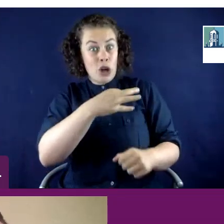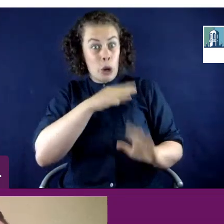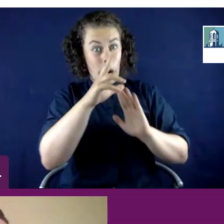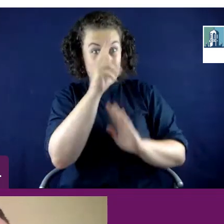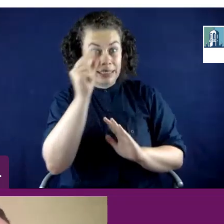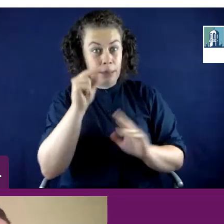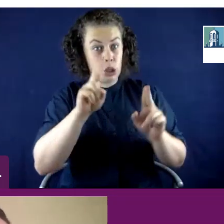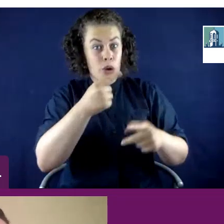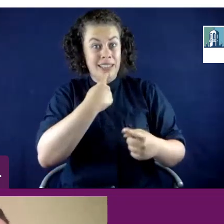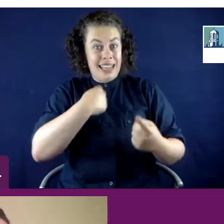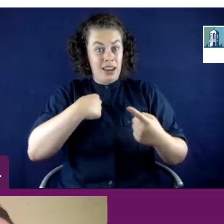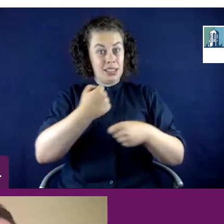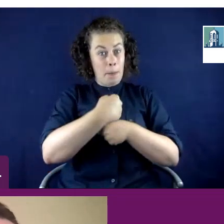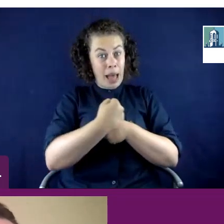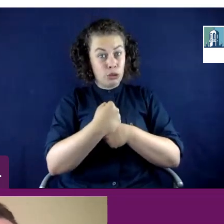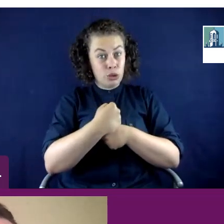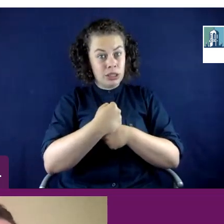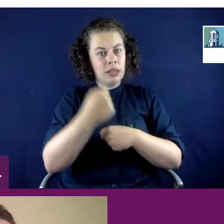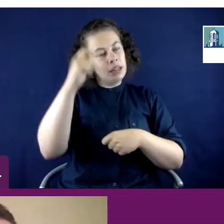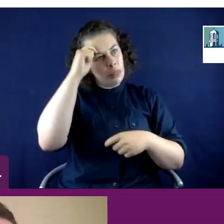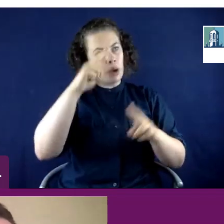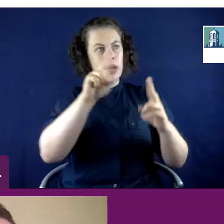replicated?